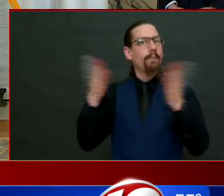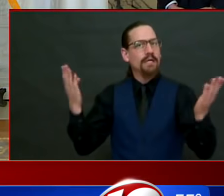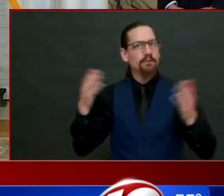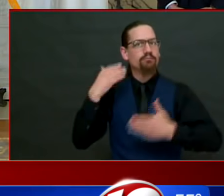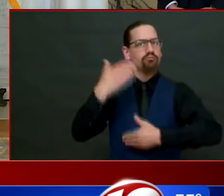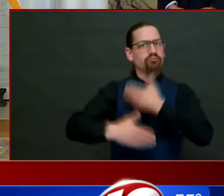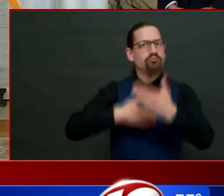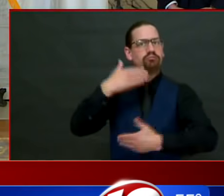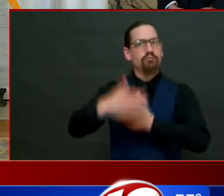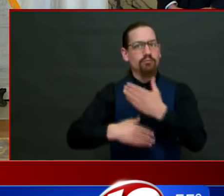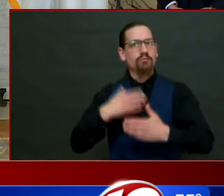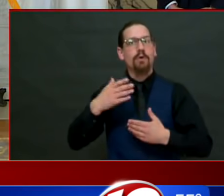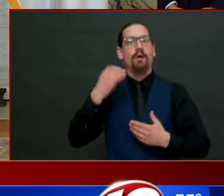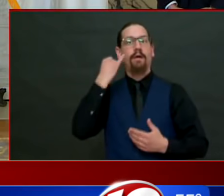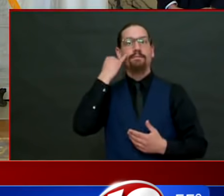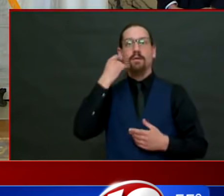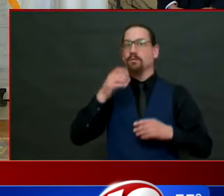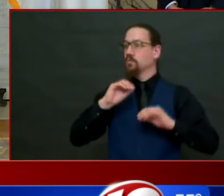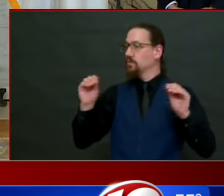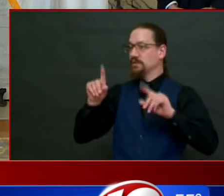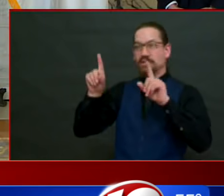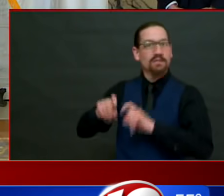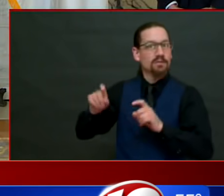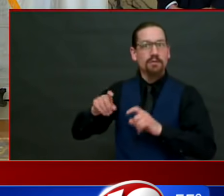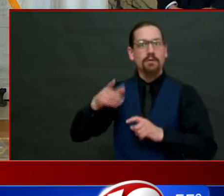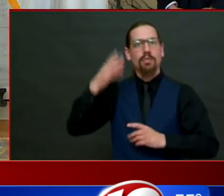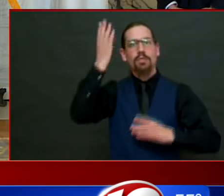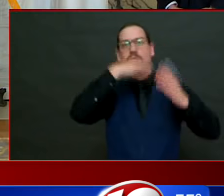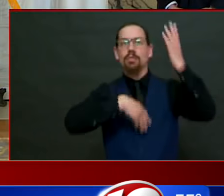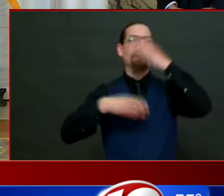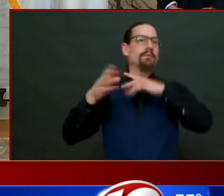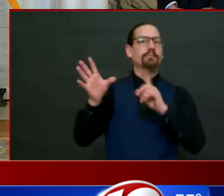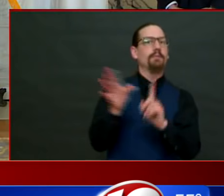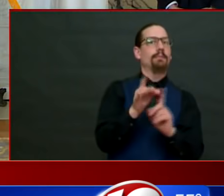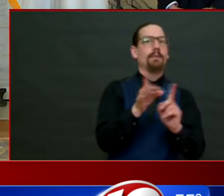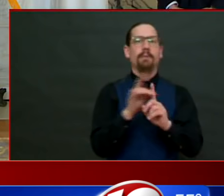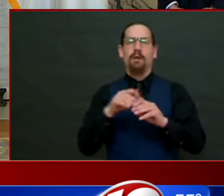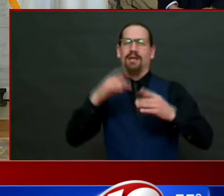THAT I NEVER AGAIN HAVE TO SAY THE WHOLE STATE IS SHUT DOWN.